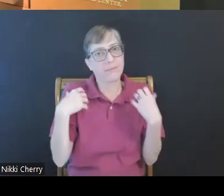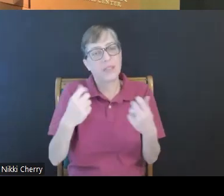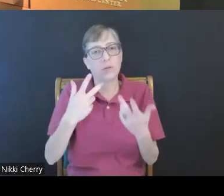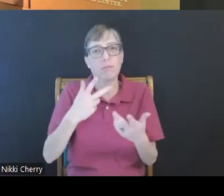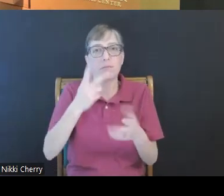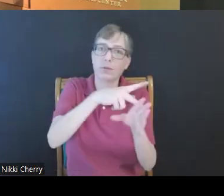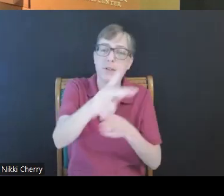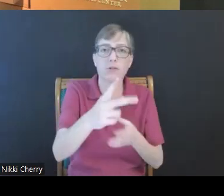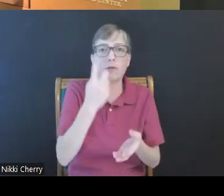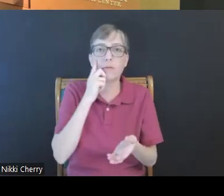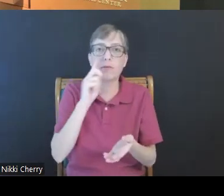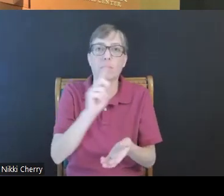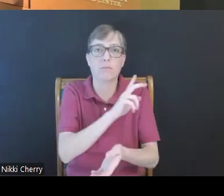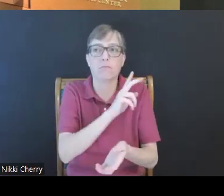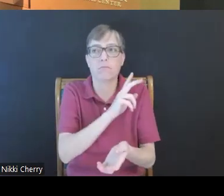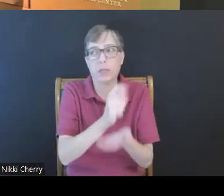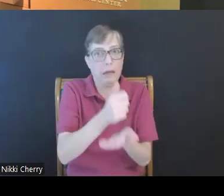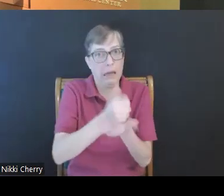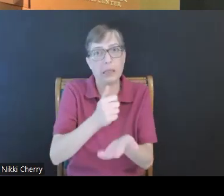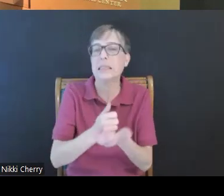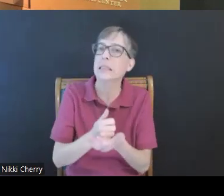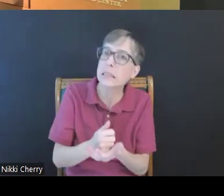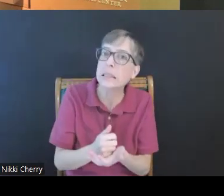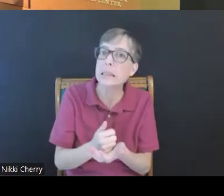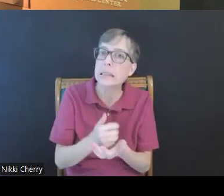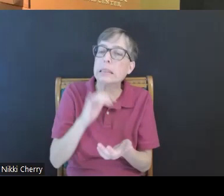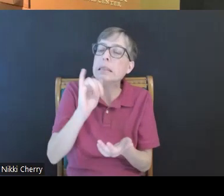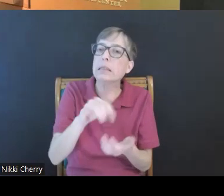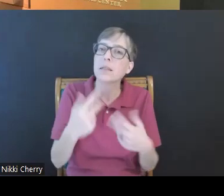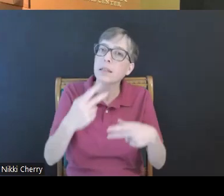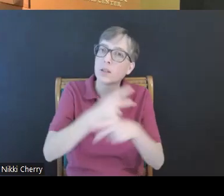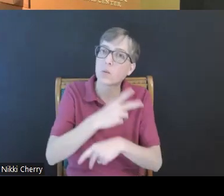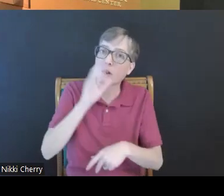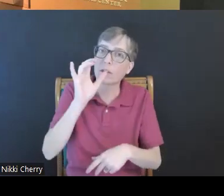got the psychiatric equivalent of a stage three or stage four cancer so are there ways in which